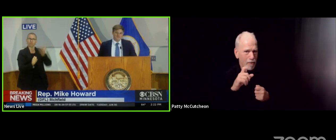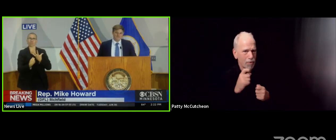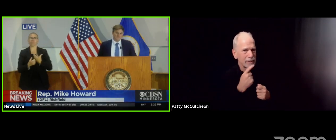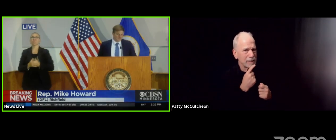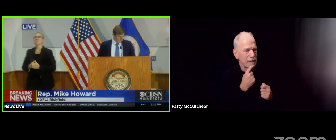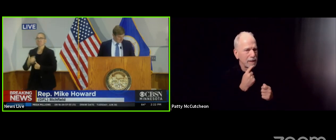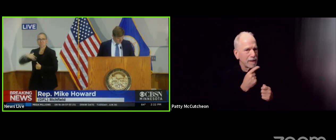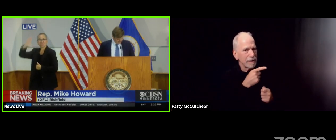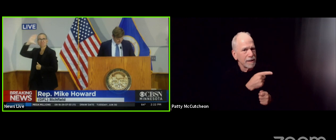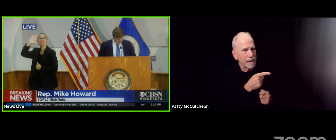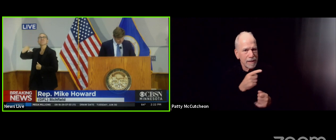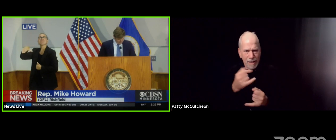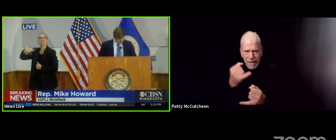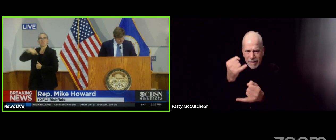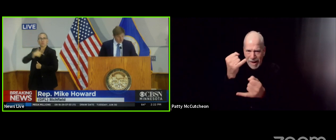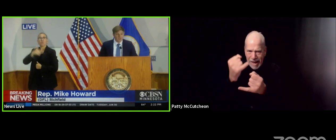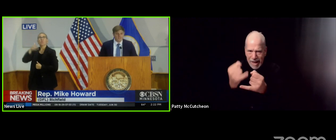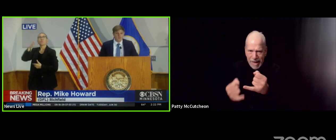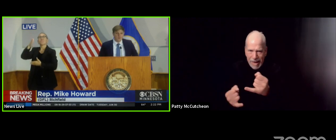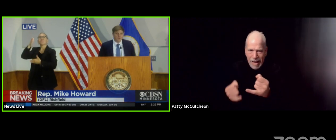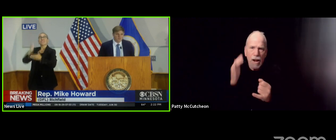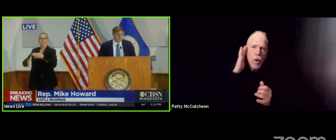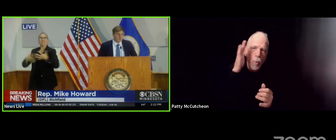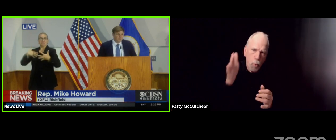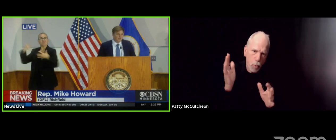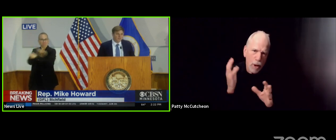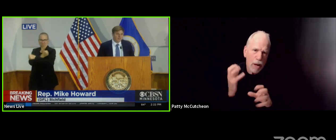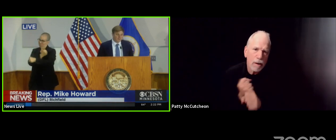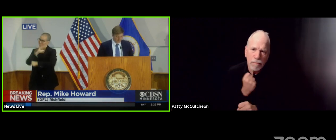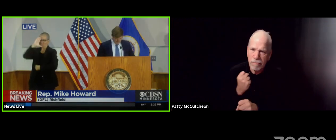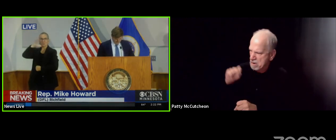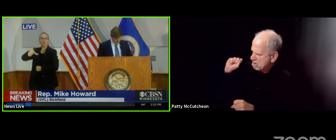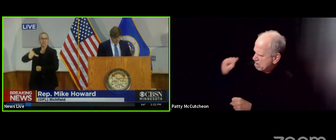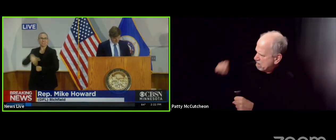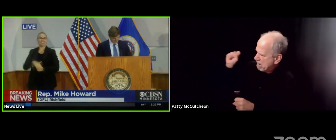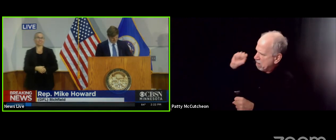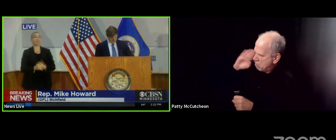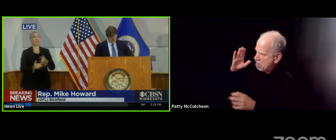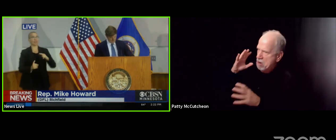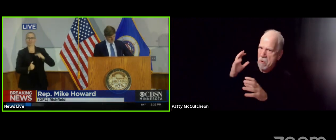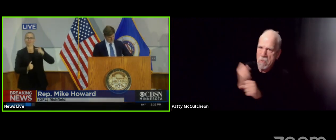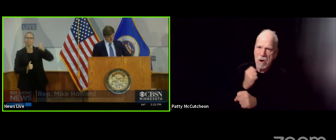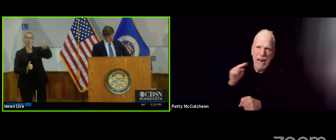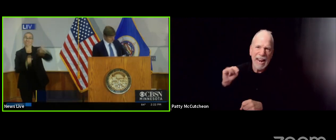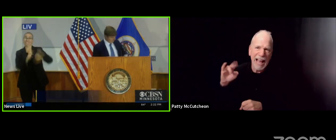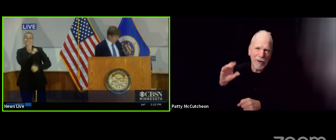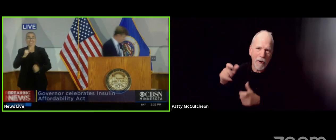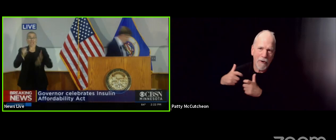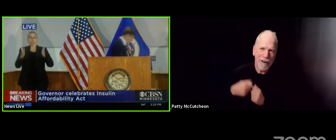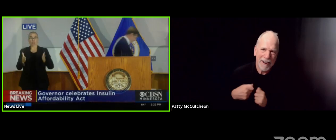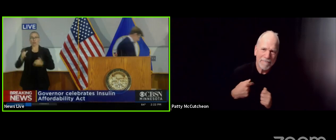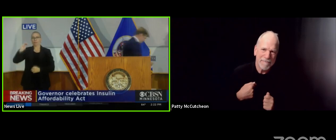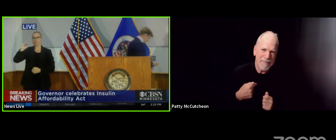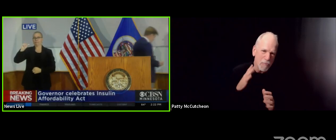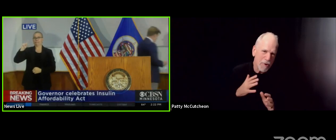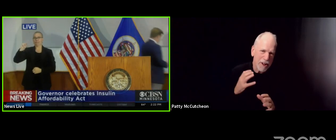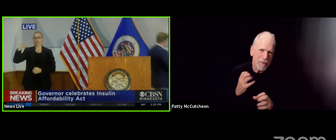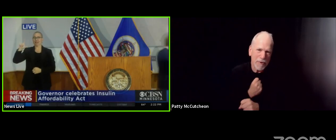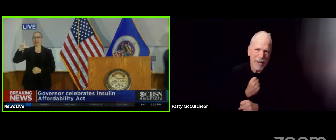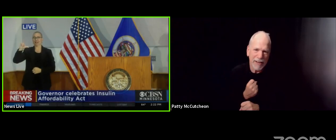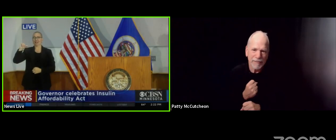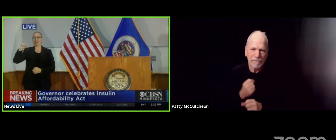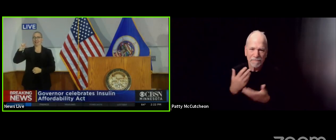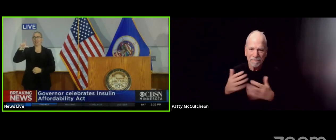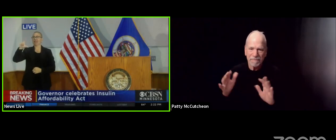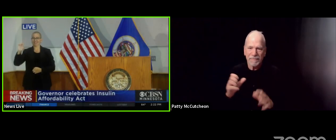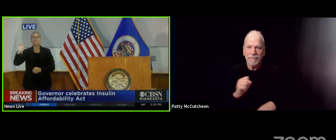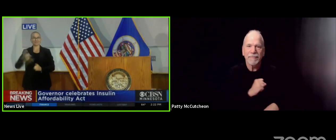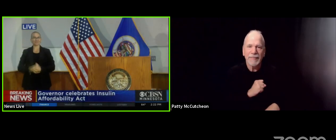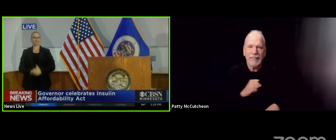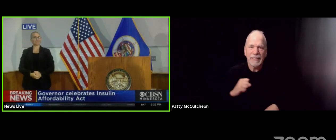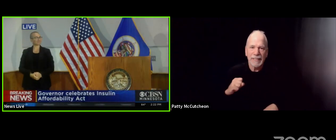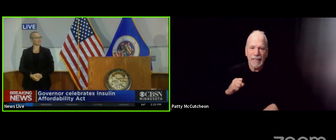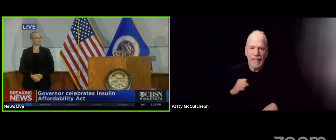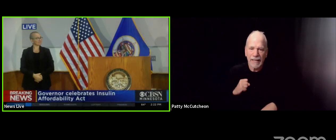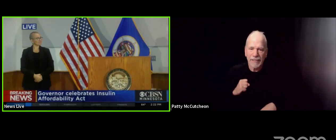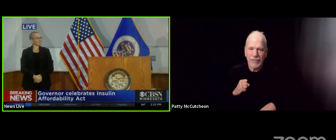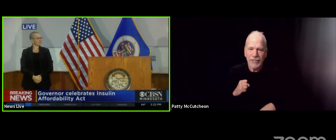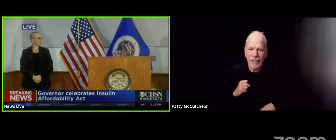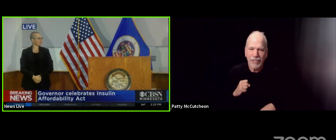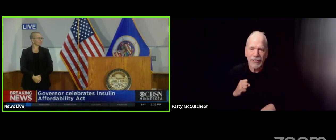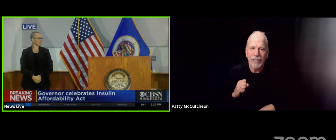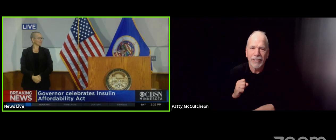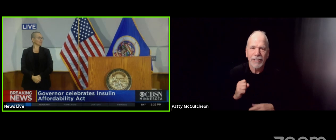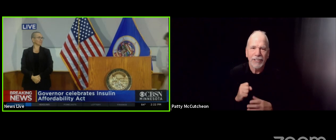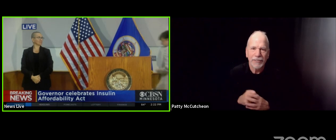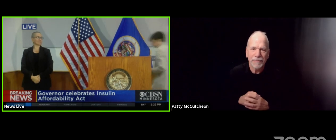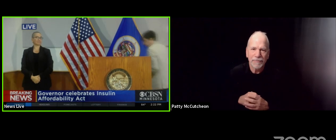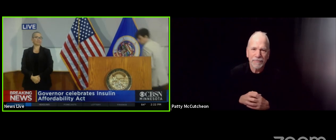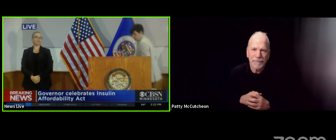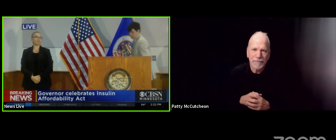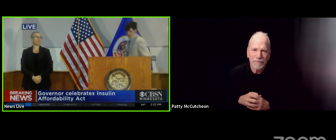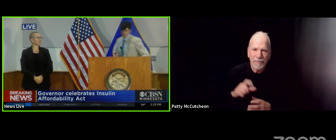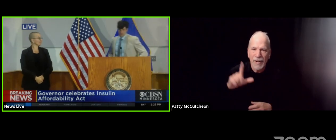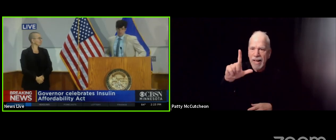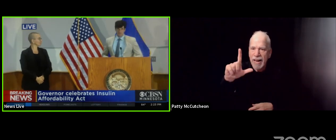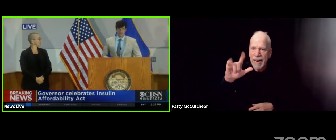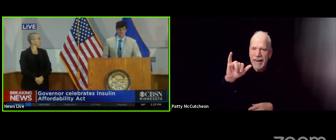THANK YOU. NEXT I WANT TO INTRODUCE SENATOR MATT LITTLE.